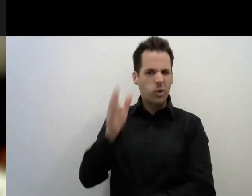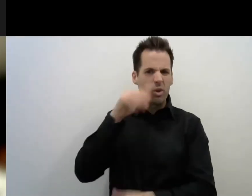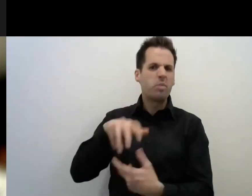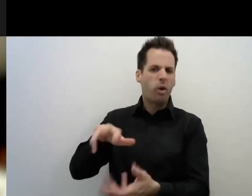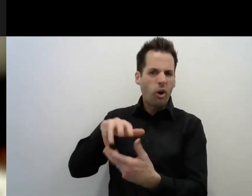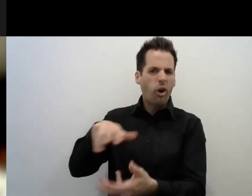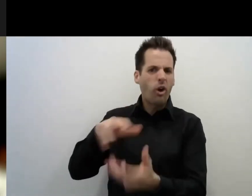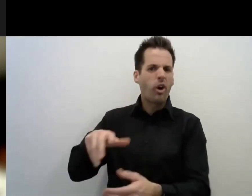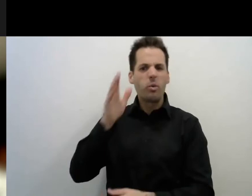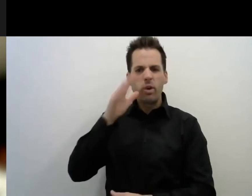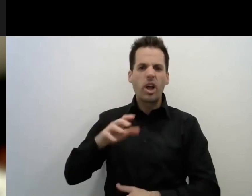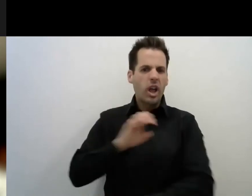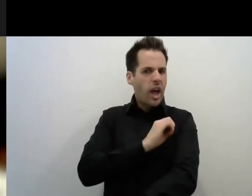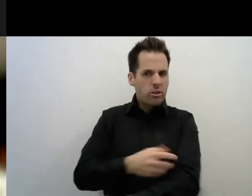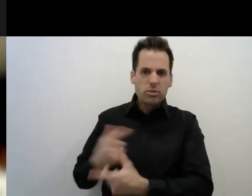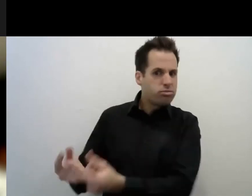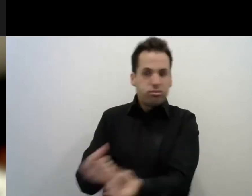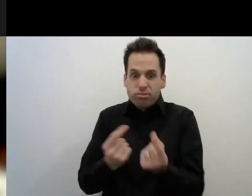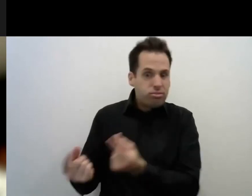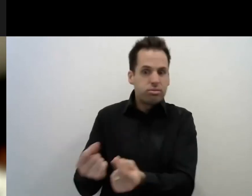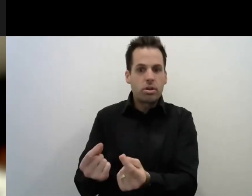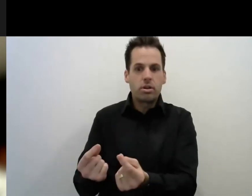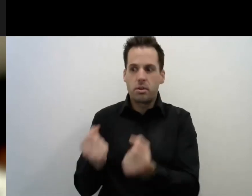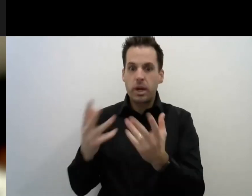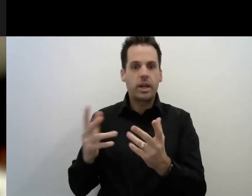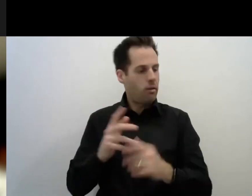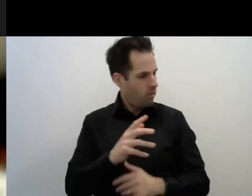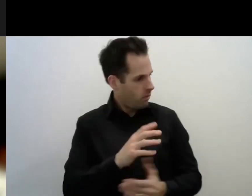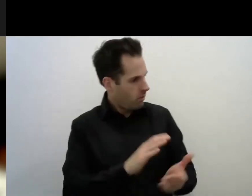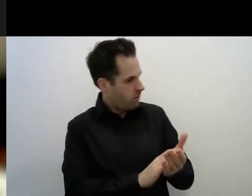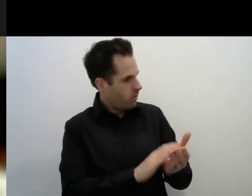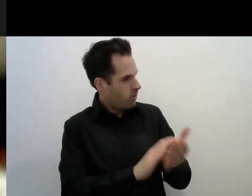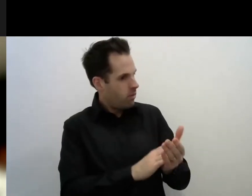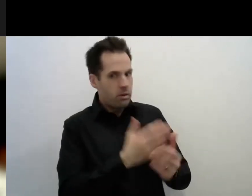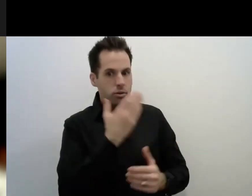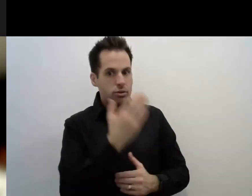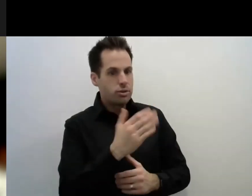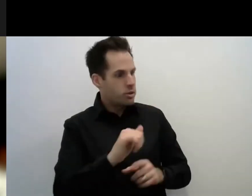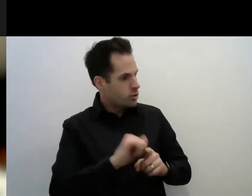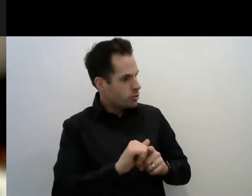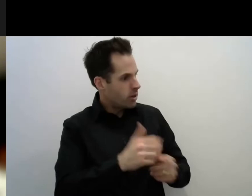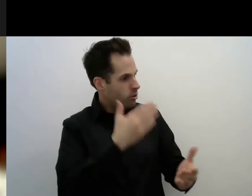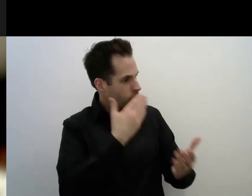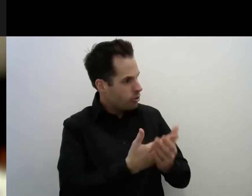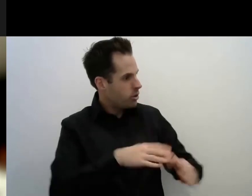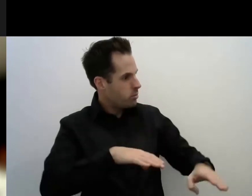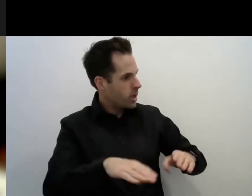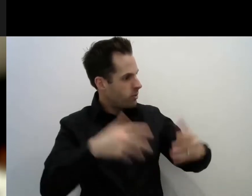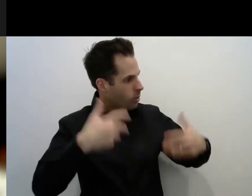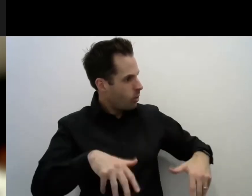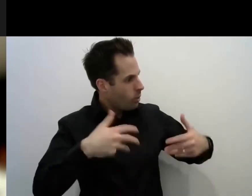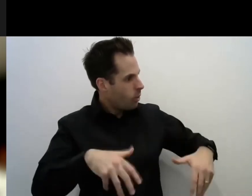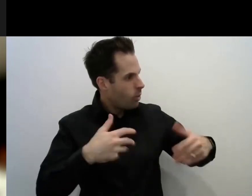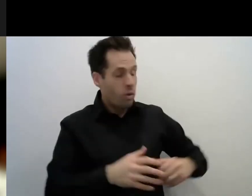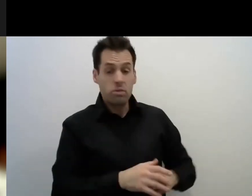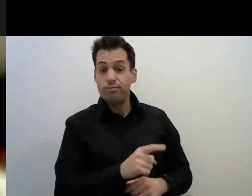on the training that she's received and how well behaved she is she listens to my commands